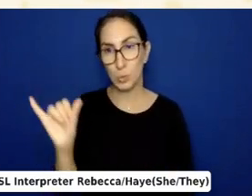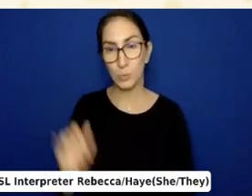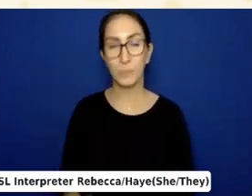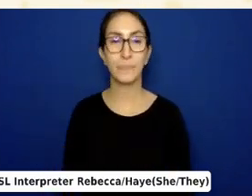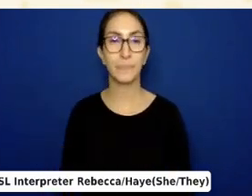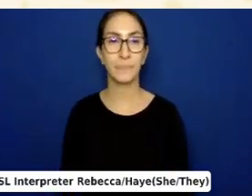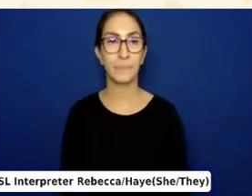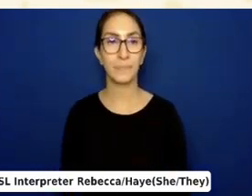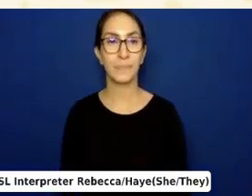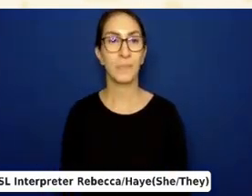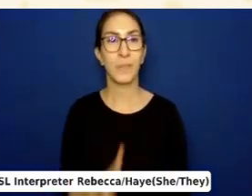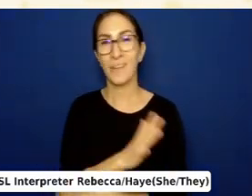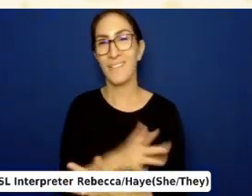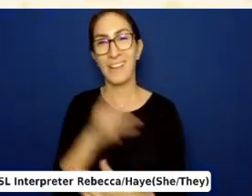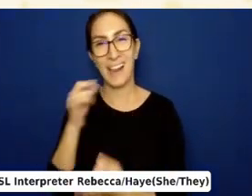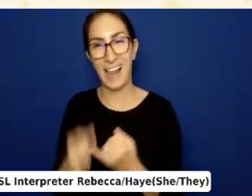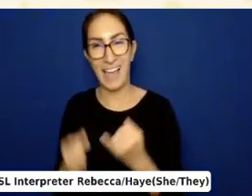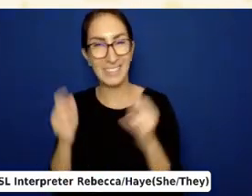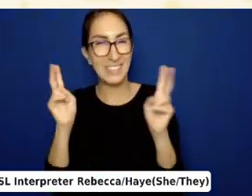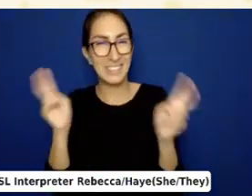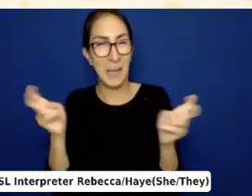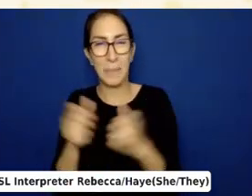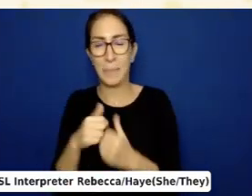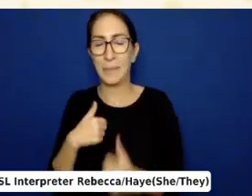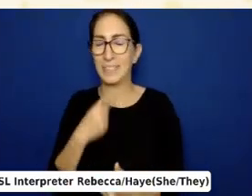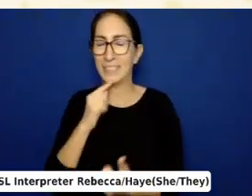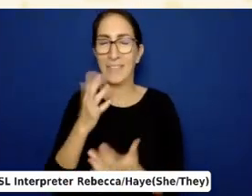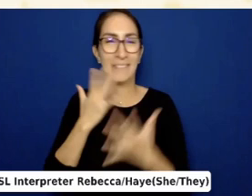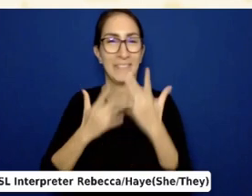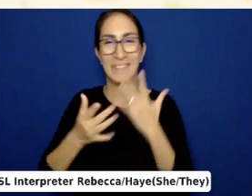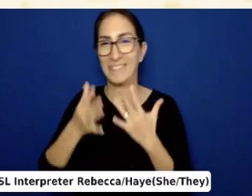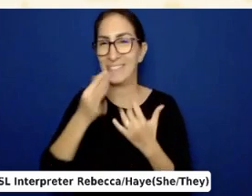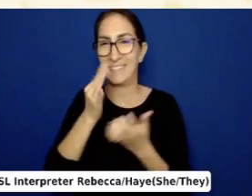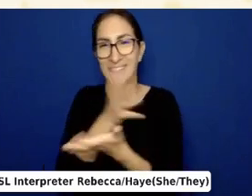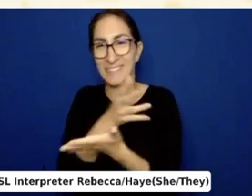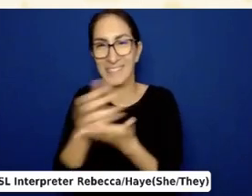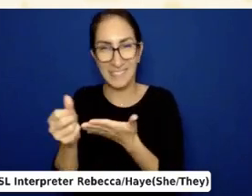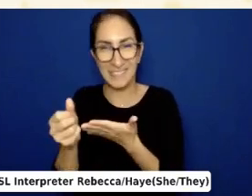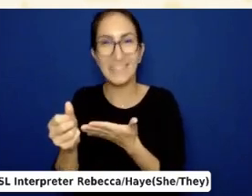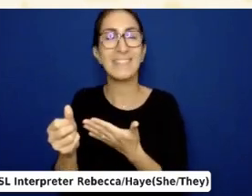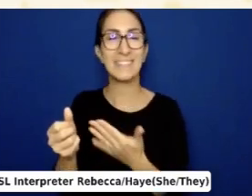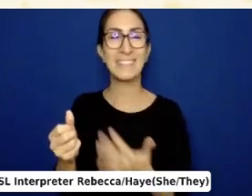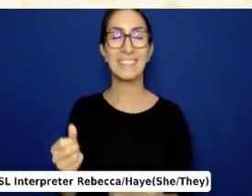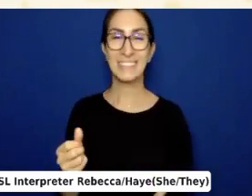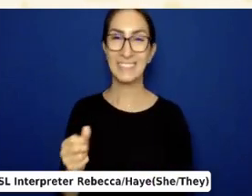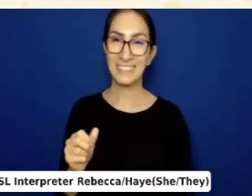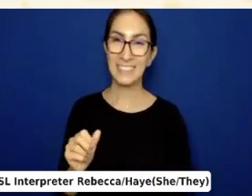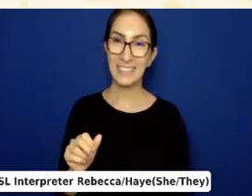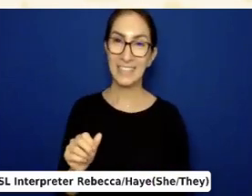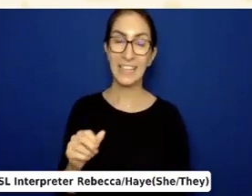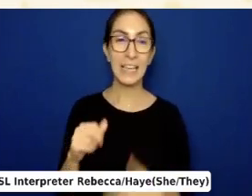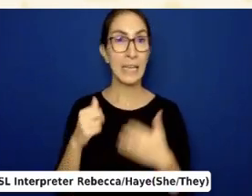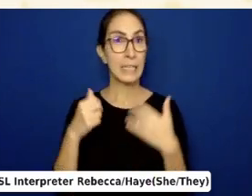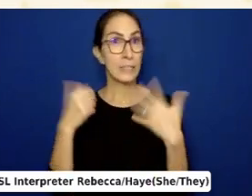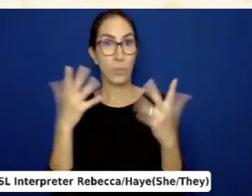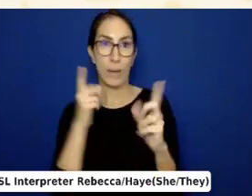because we only have 40 minutes [chuckles] and a couple of more minutes, is the accessibility user personas.